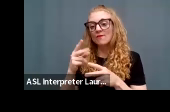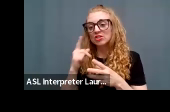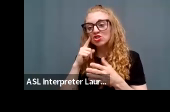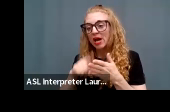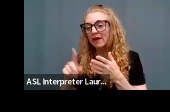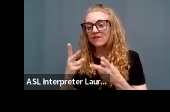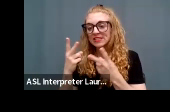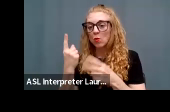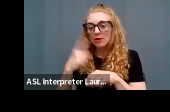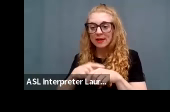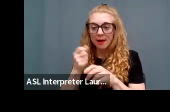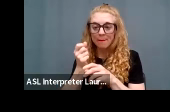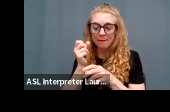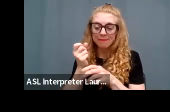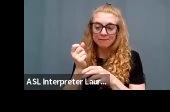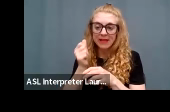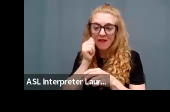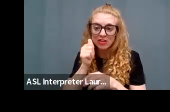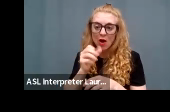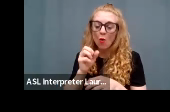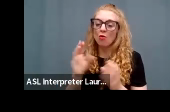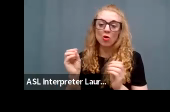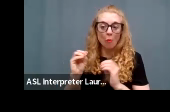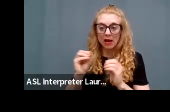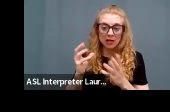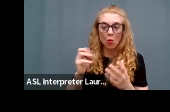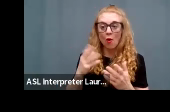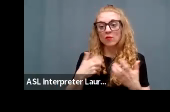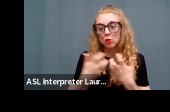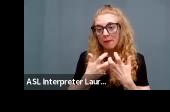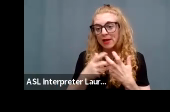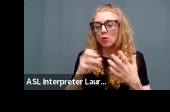you know none at all they have a housemate so do they have a degree of dependence on other humans